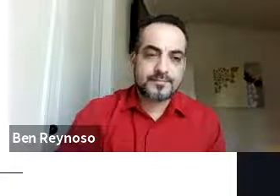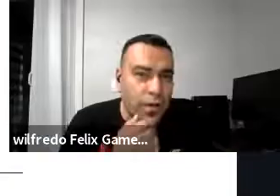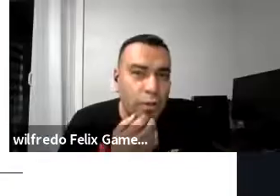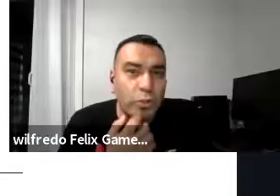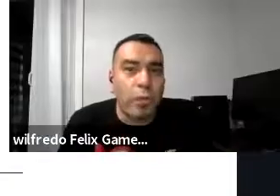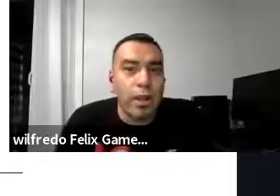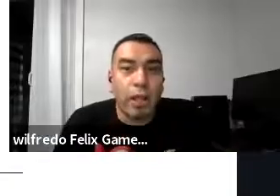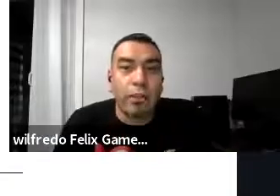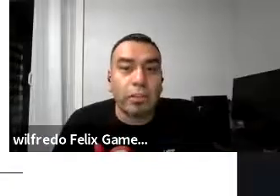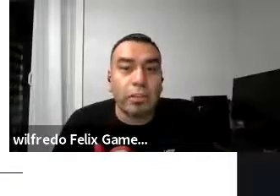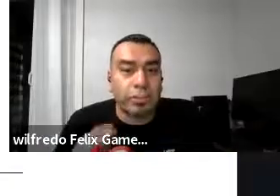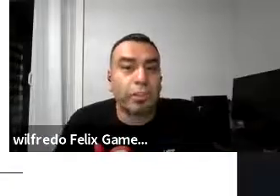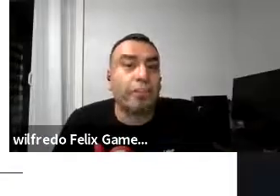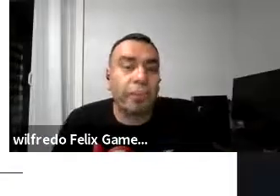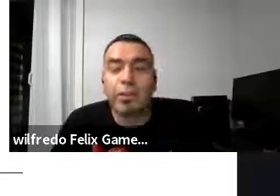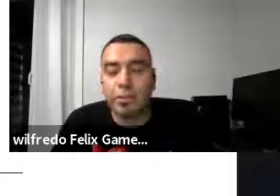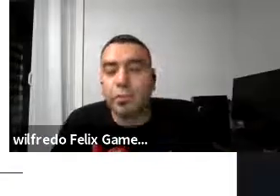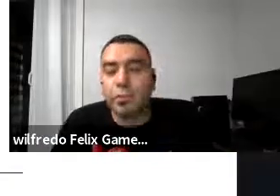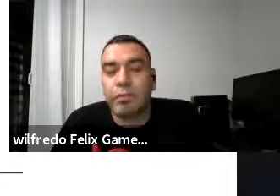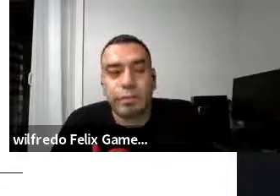I think that it'll be to that one. And now the consequences are free as well.